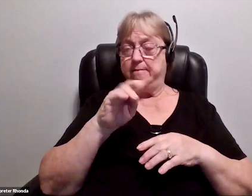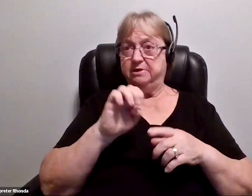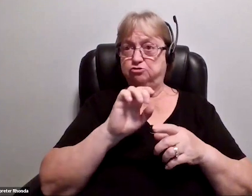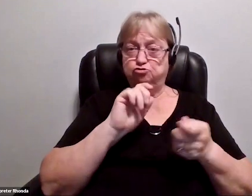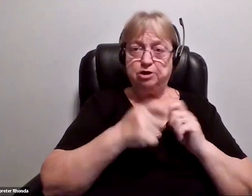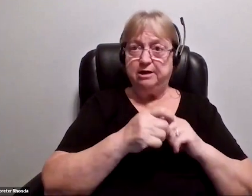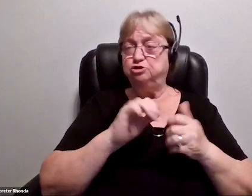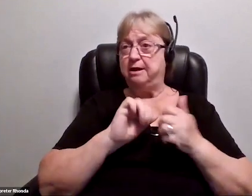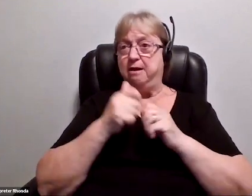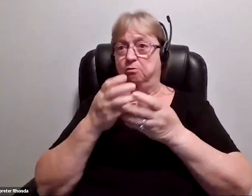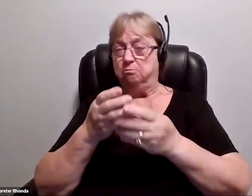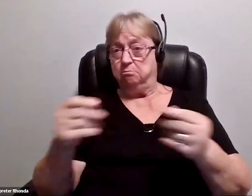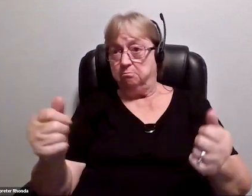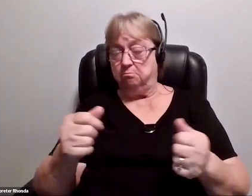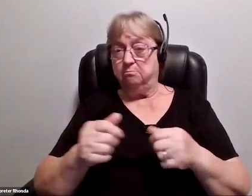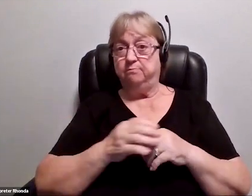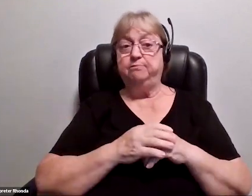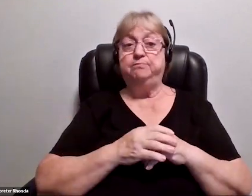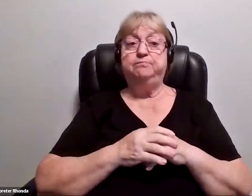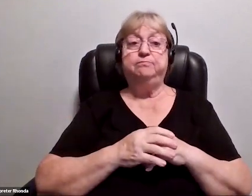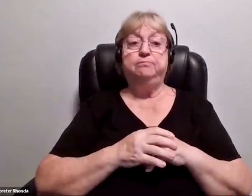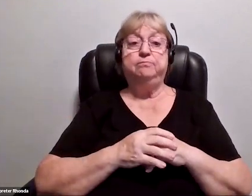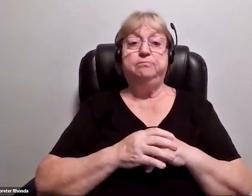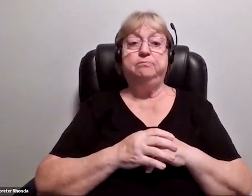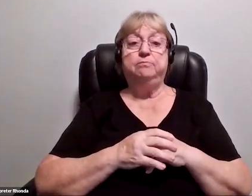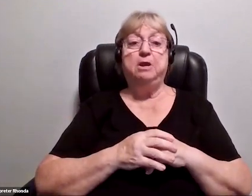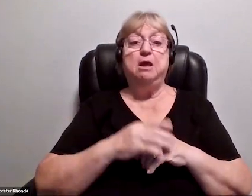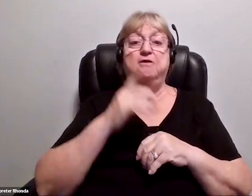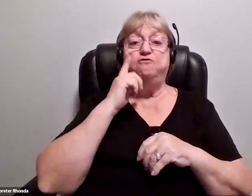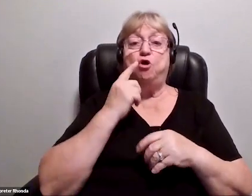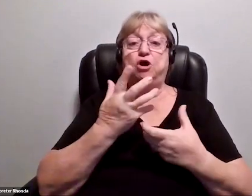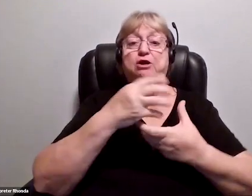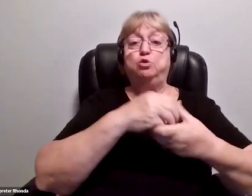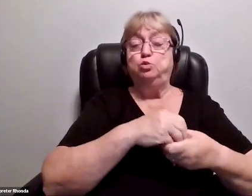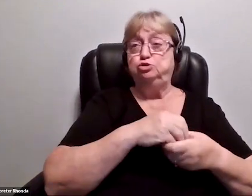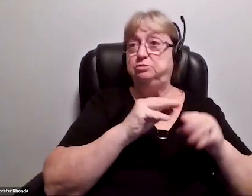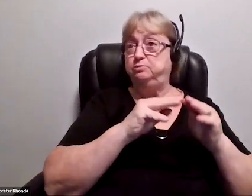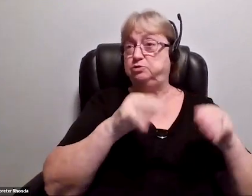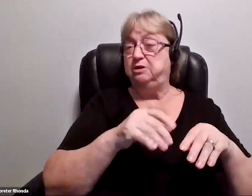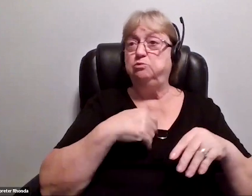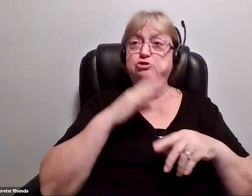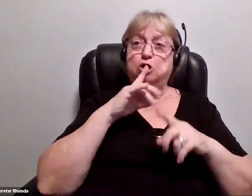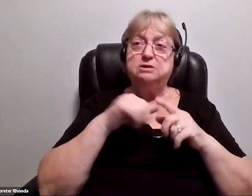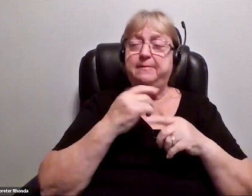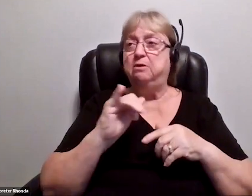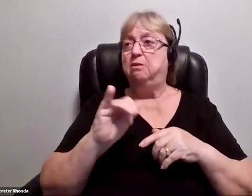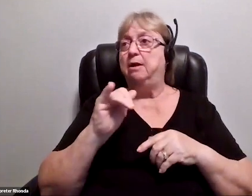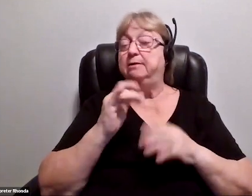In the category in exclusion in museums, we talked about some dimensions, for example, technological, attitudinal,